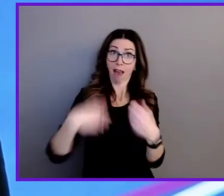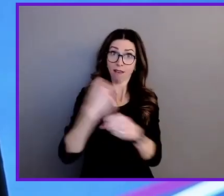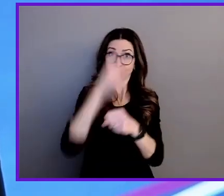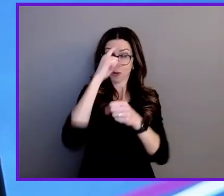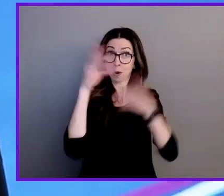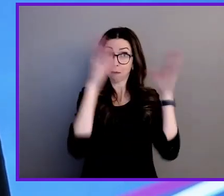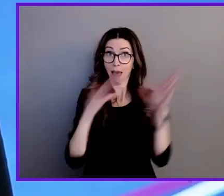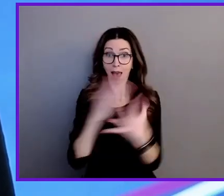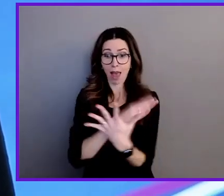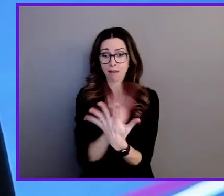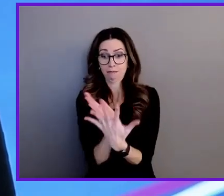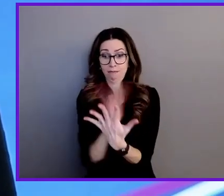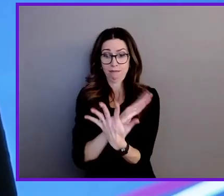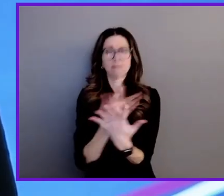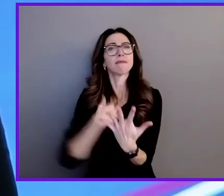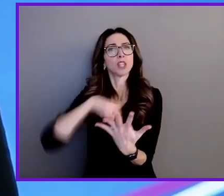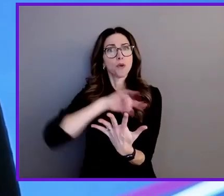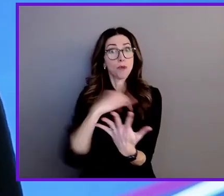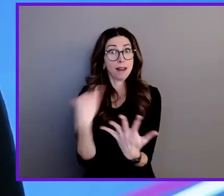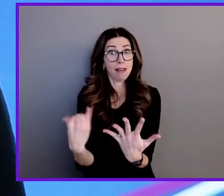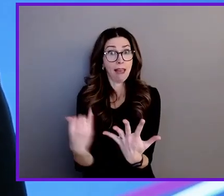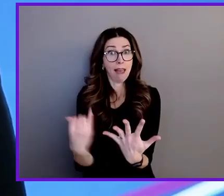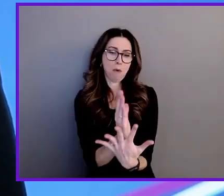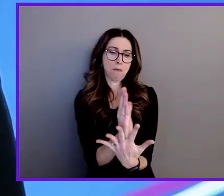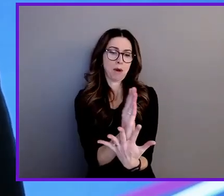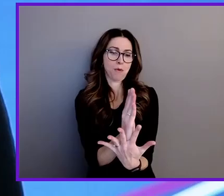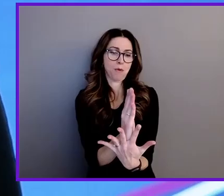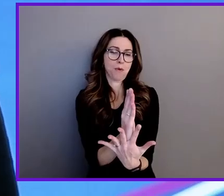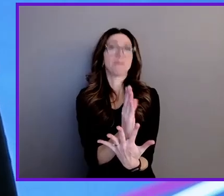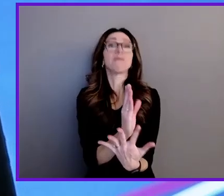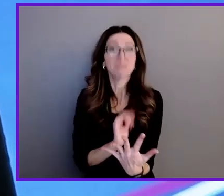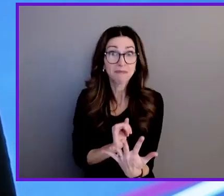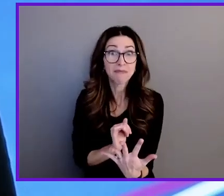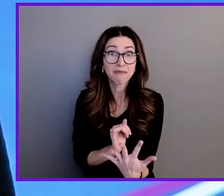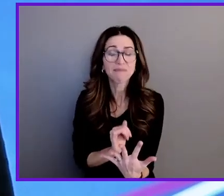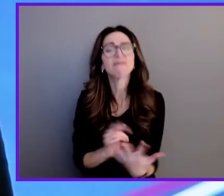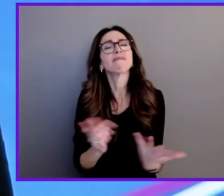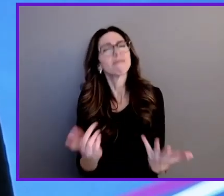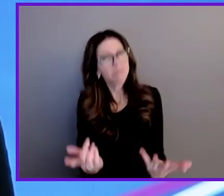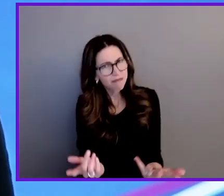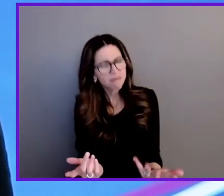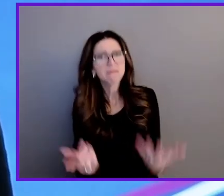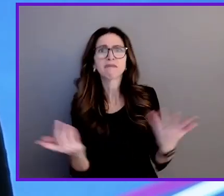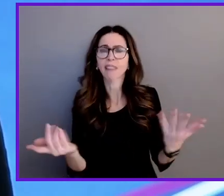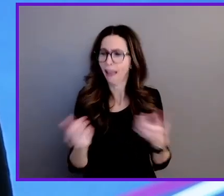along well. When it comes to investing and rebuilding, and innovation,